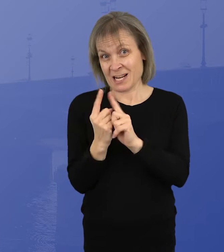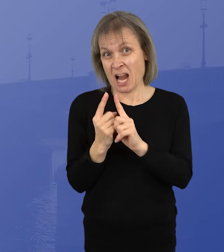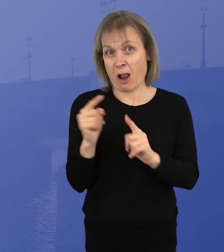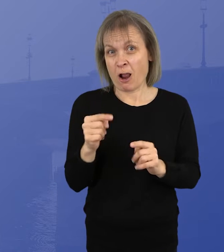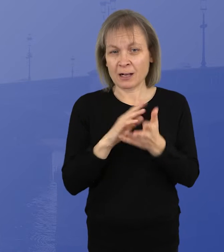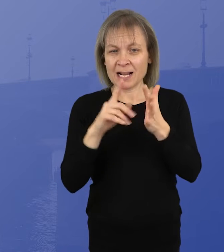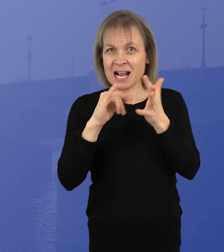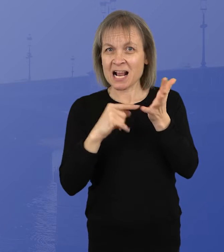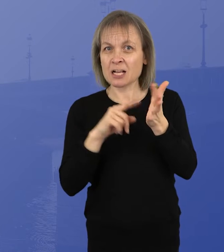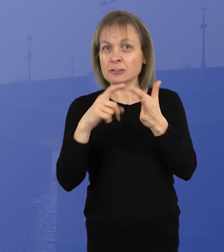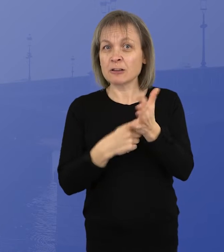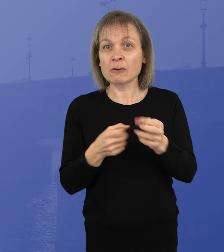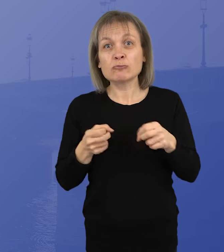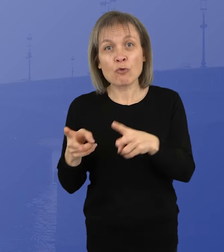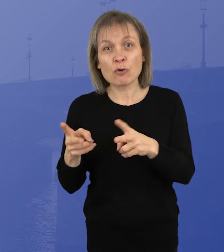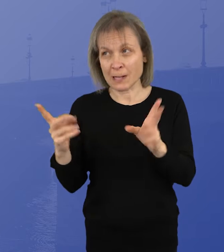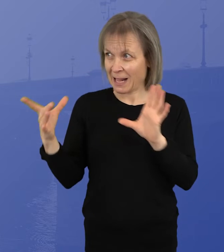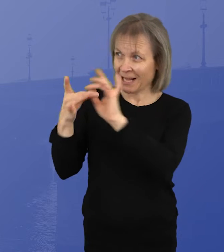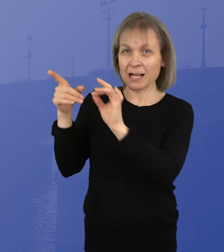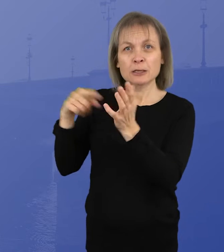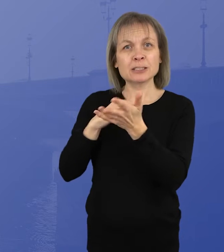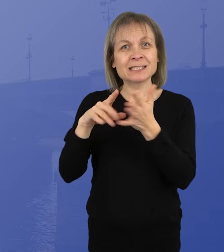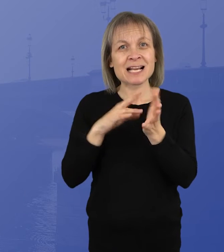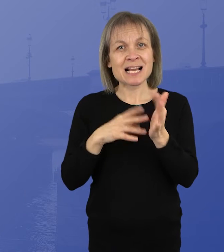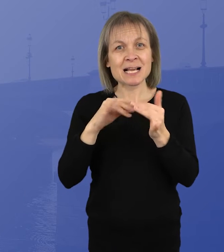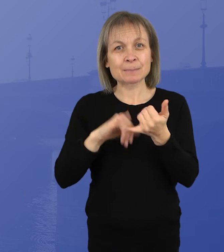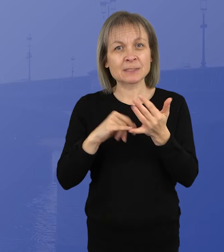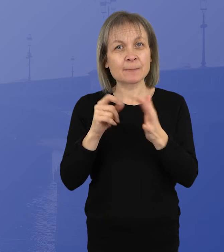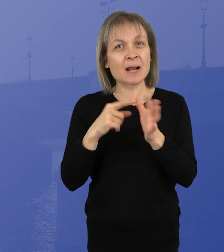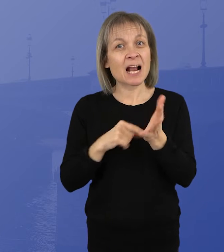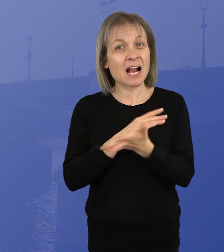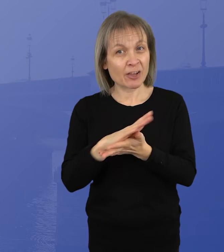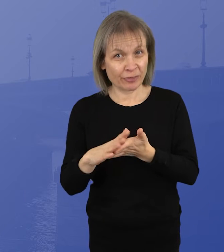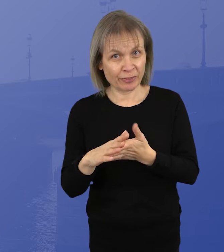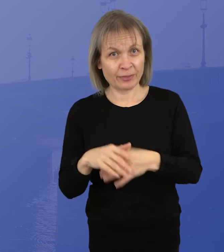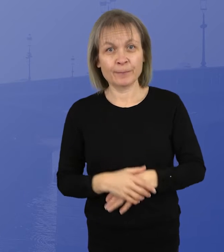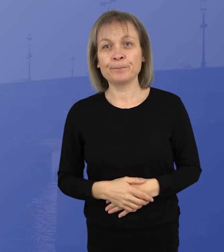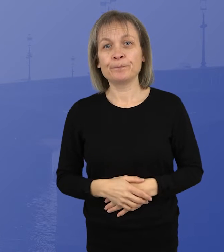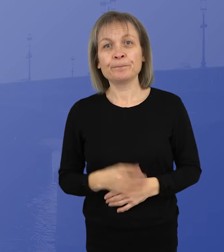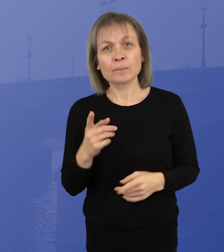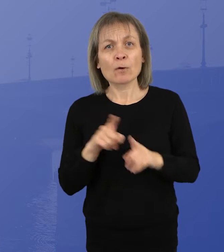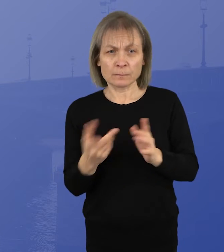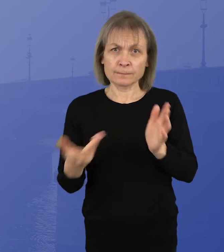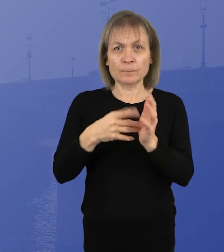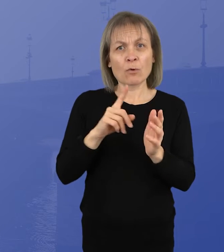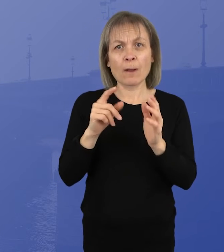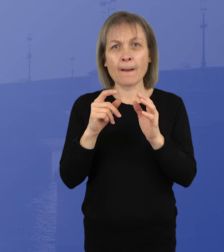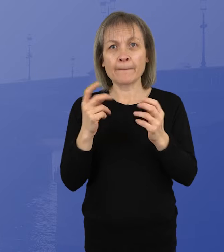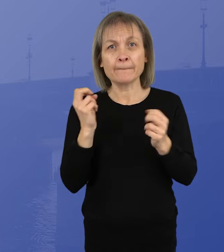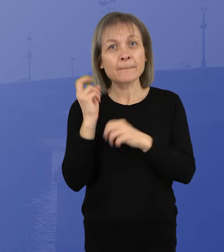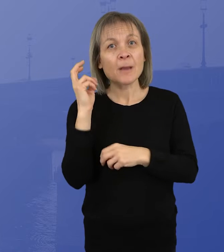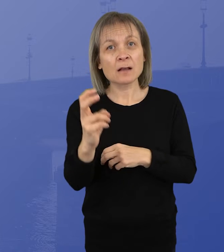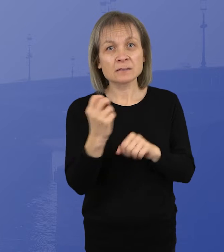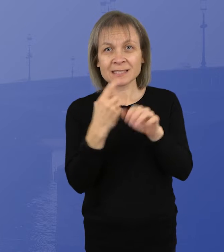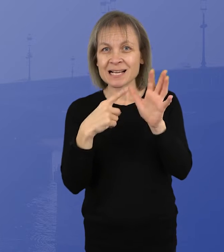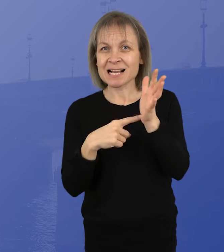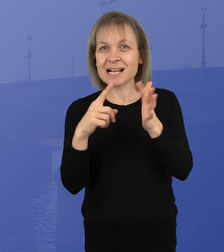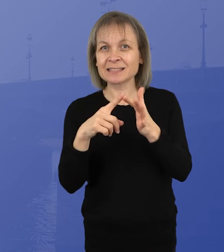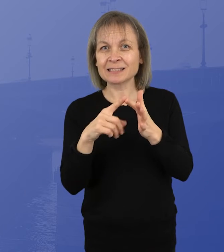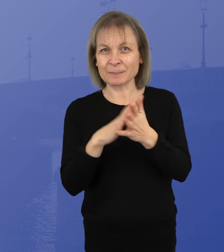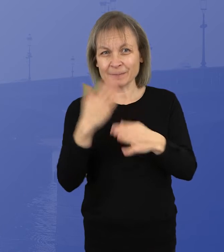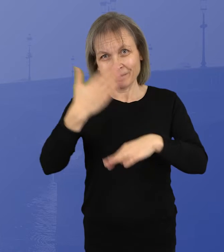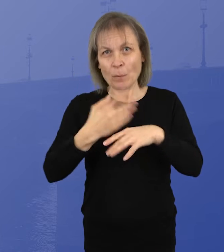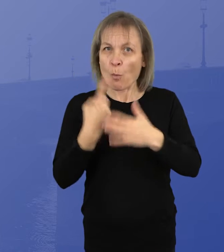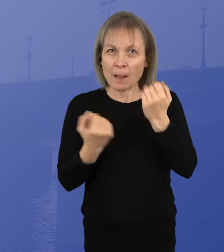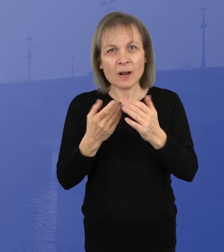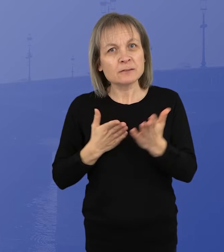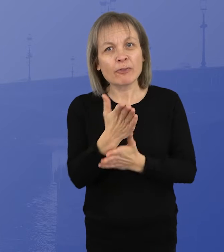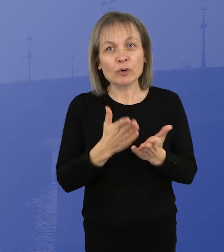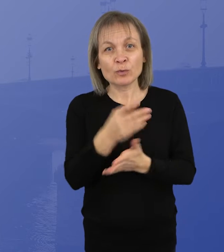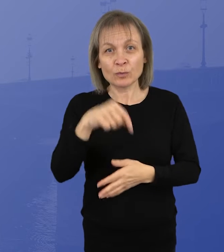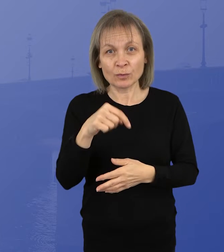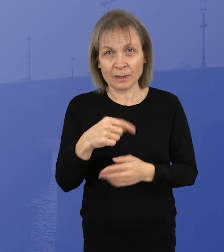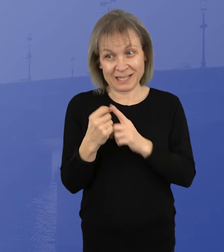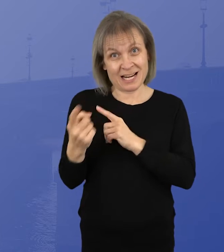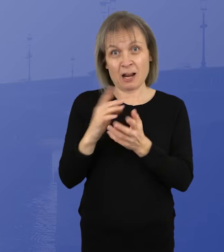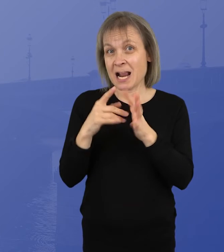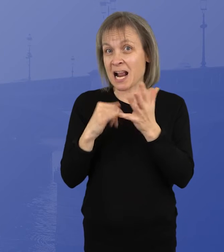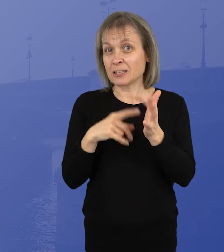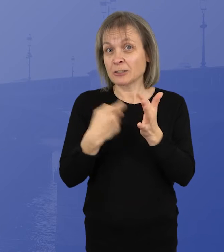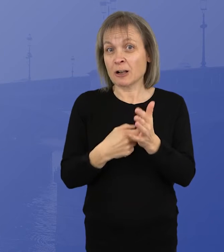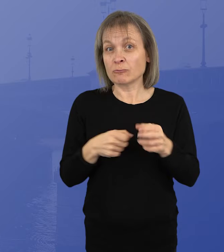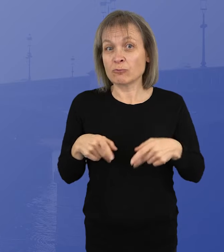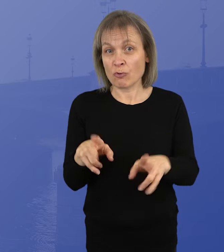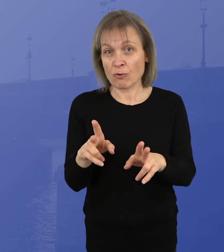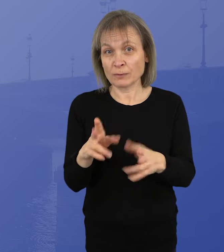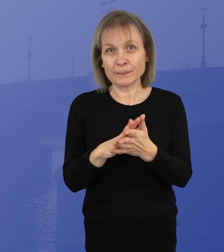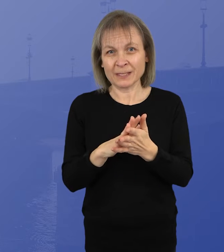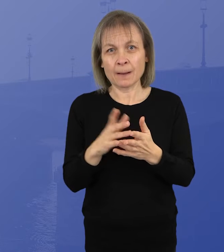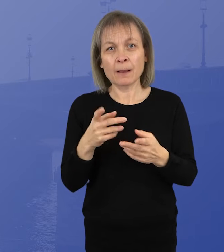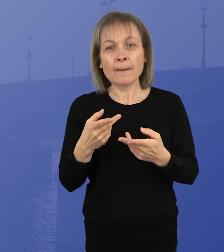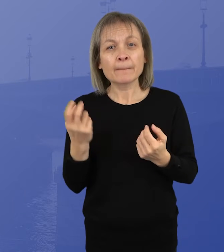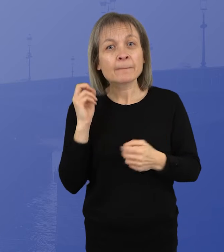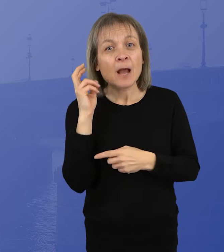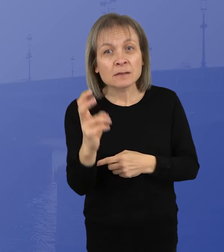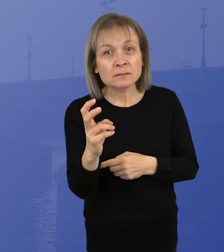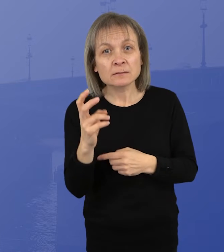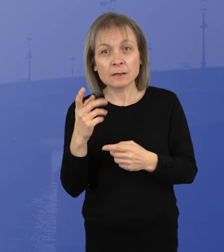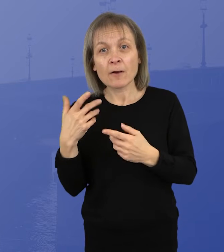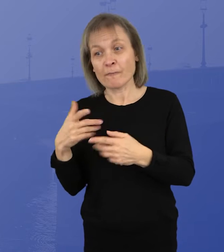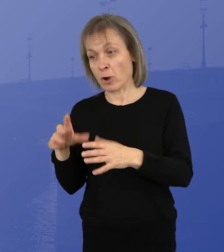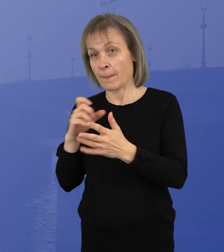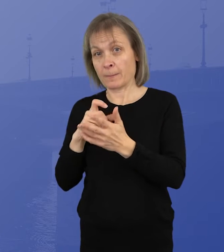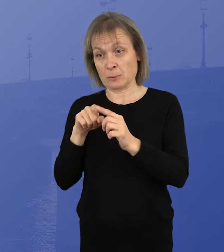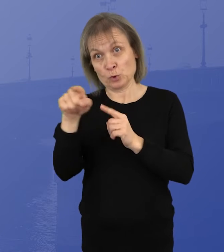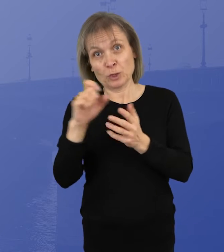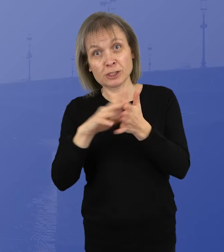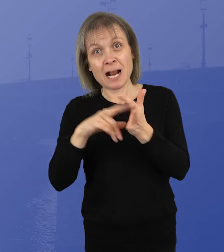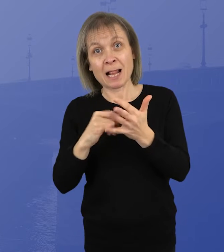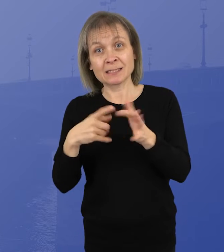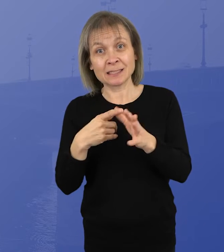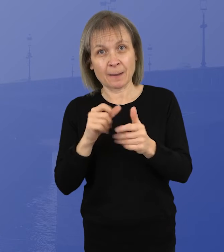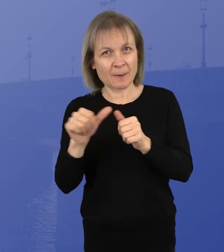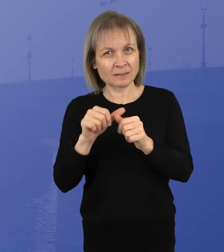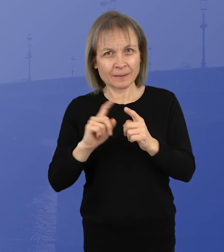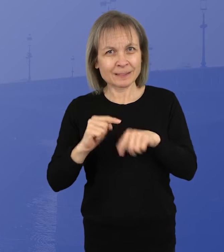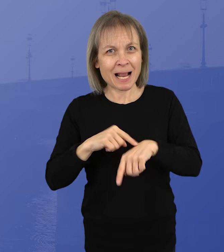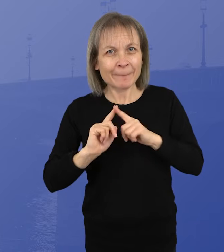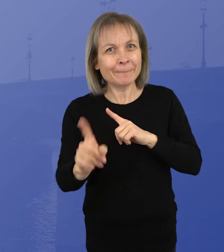close to Hester Road to link with the Thames Path, fitting a bus gate close to Hester Road to improve journey times for buses travelling to